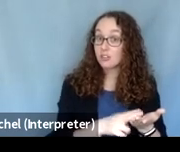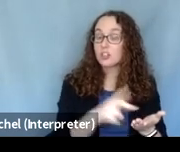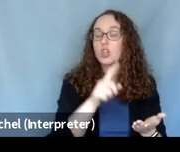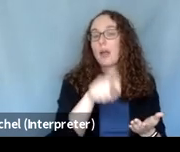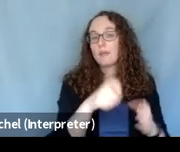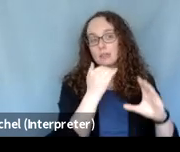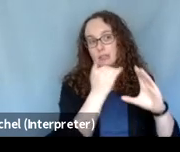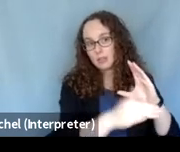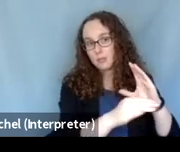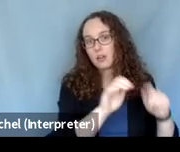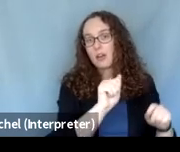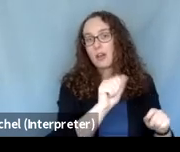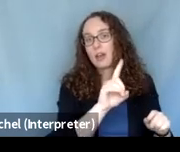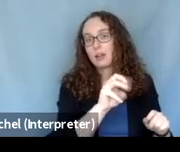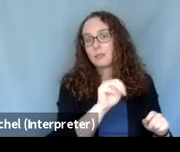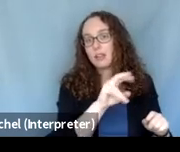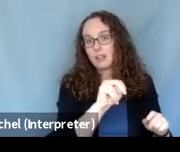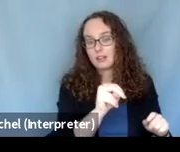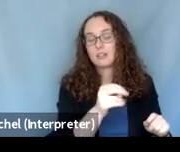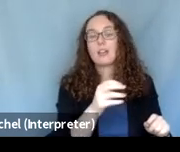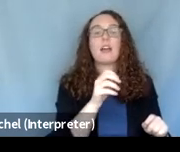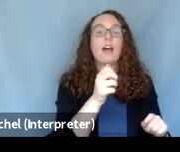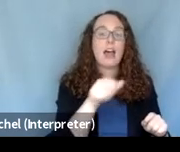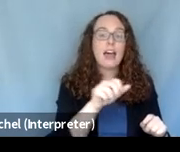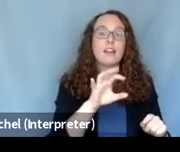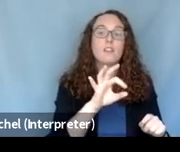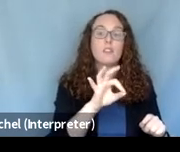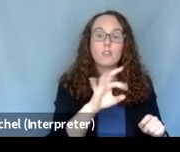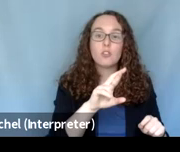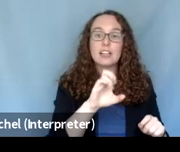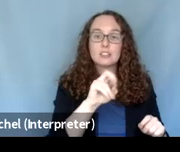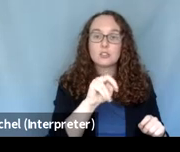and so if you see on the flyer on the